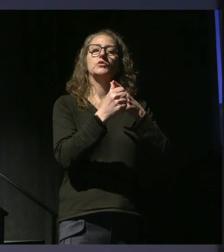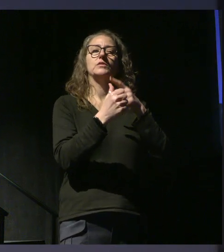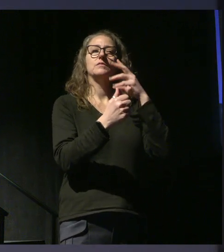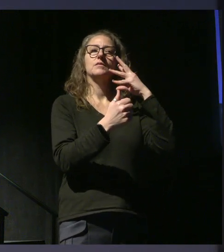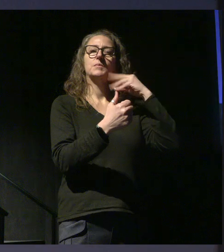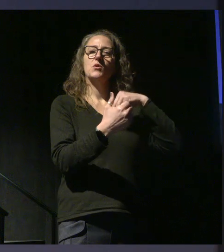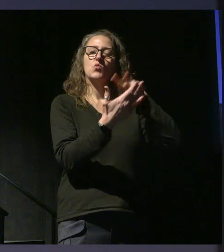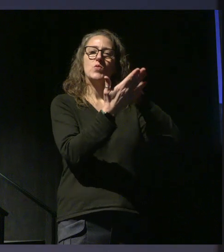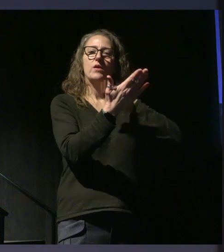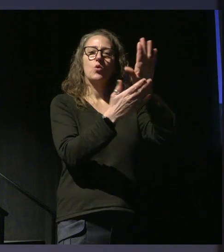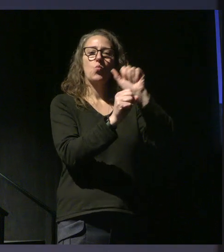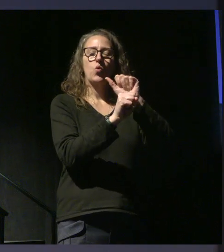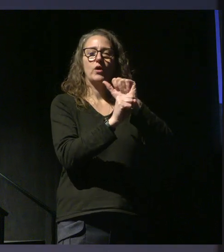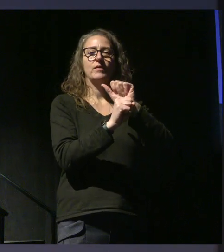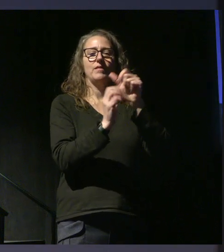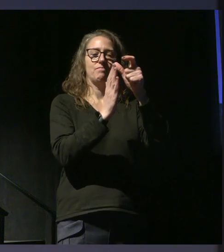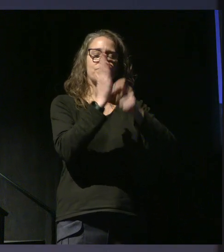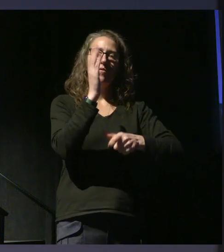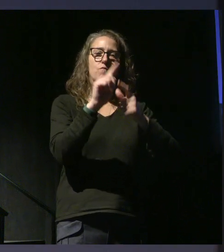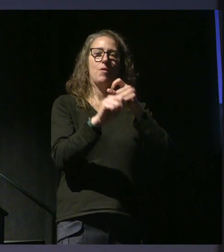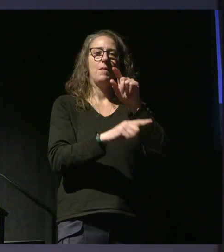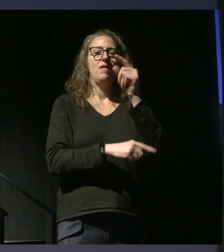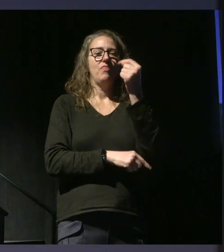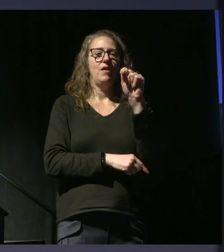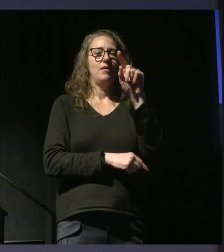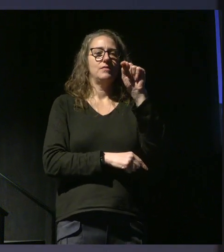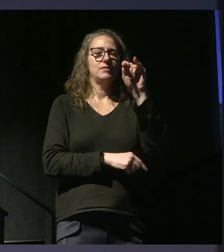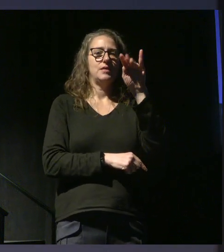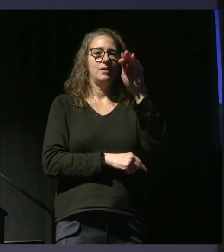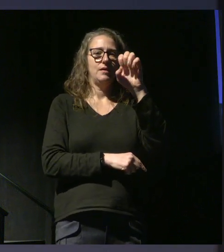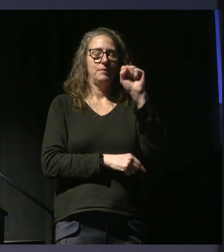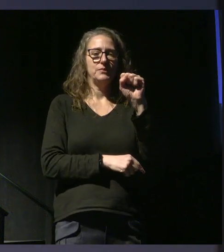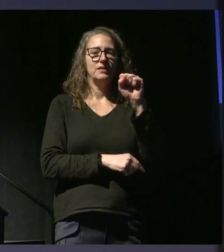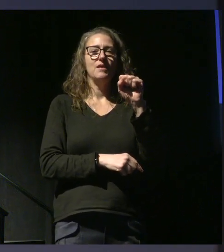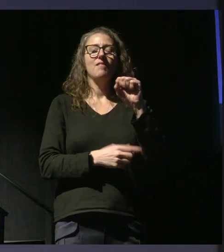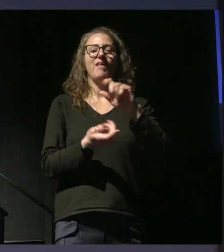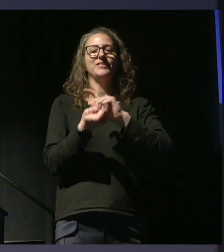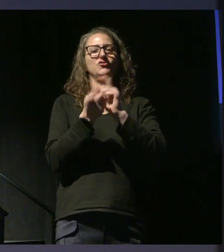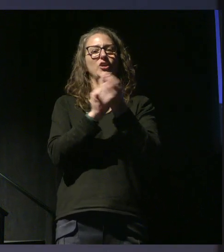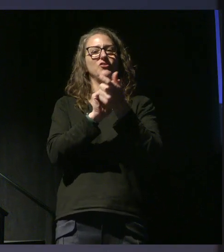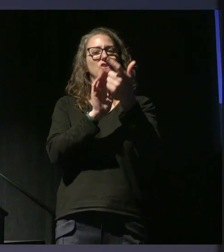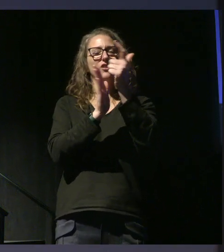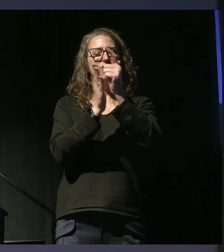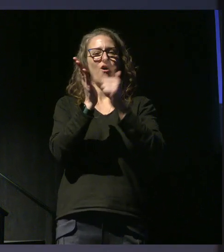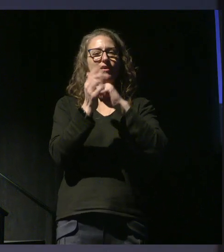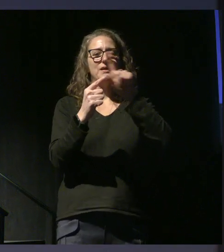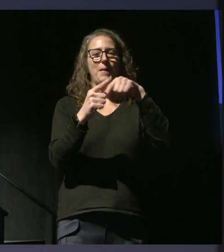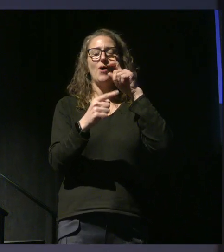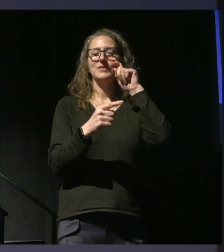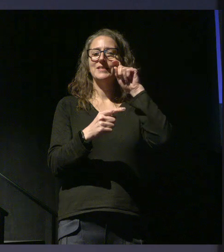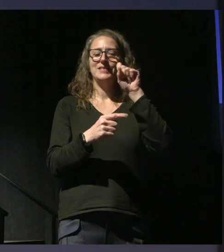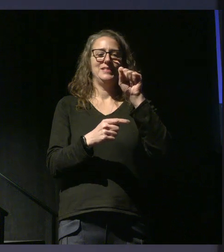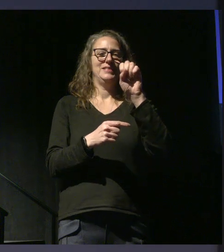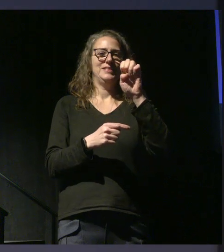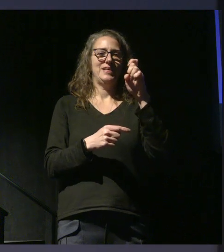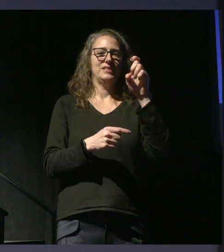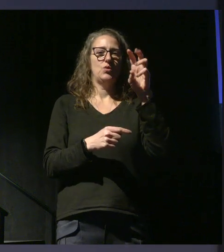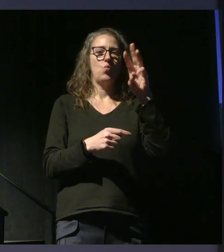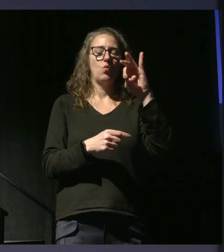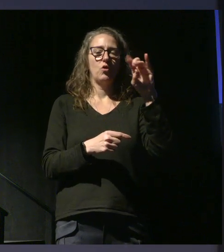Decriminalizing sex work, protecting Trans Rights, which is necessary now more than ever.